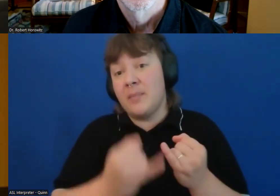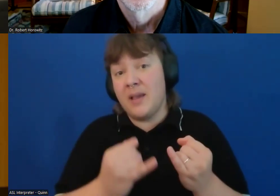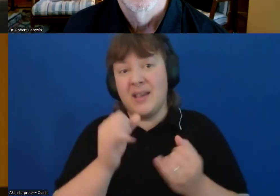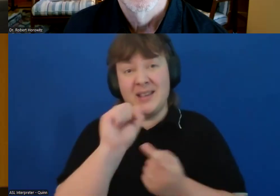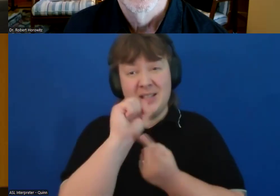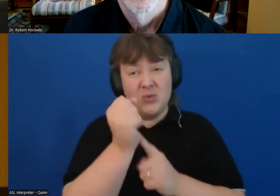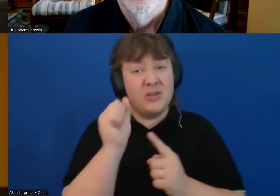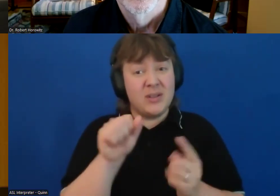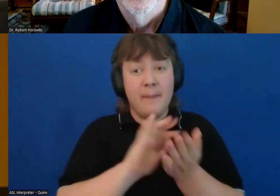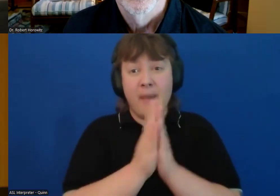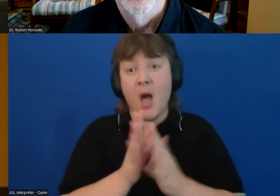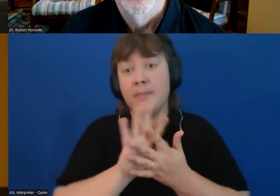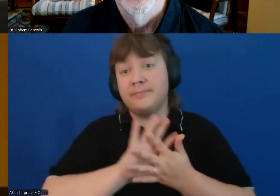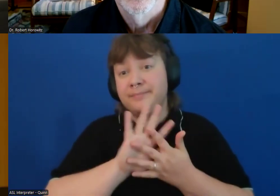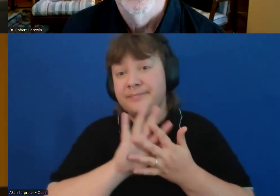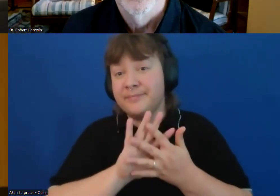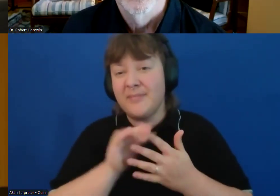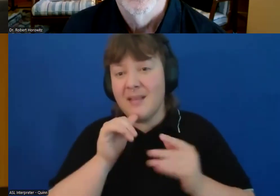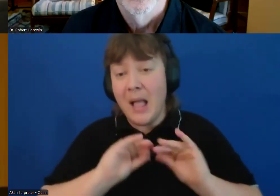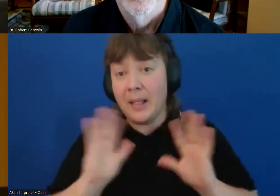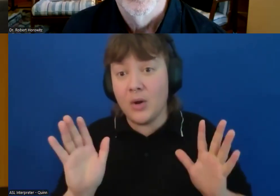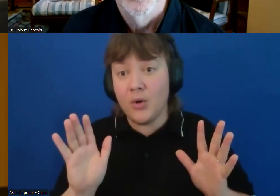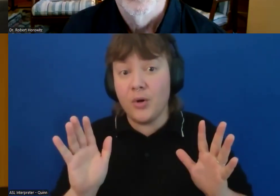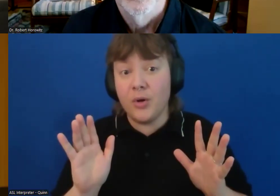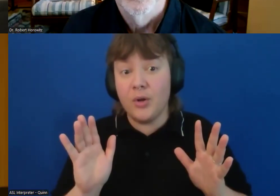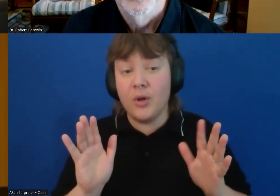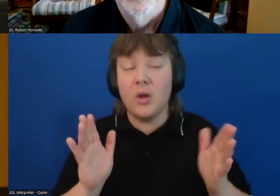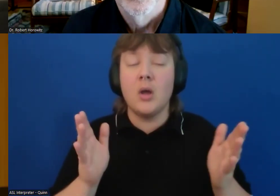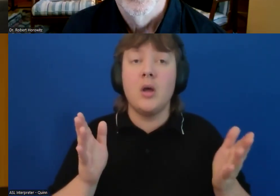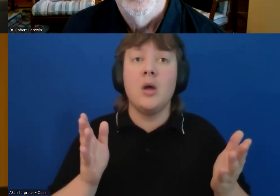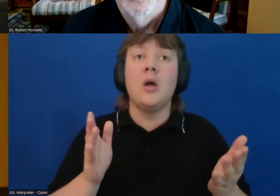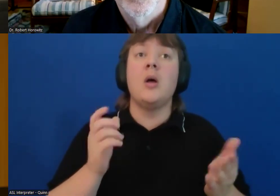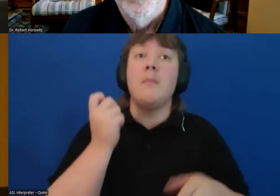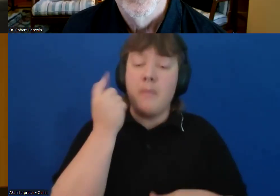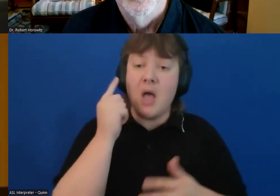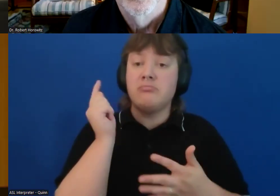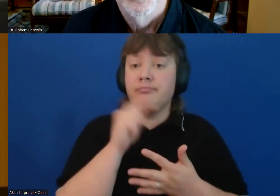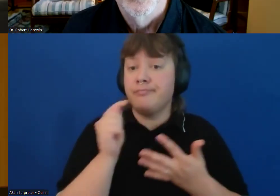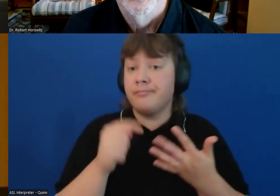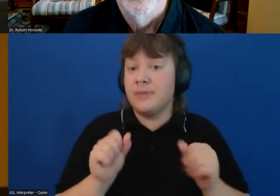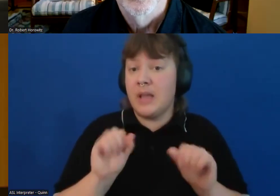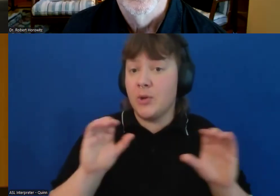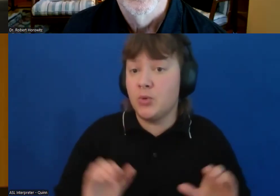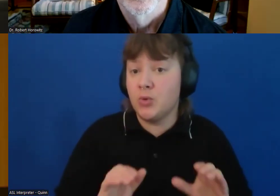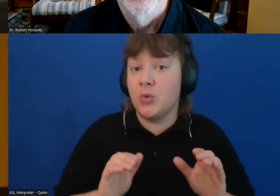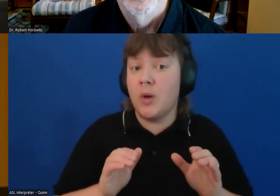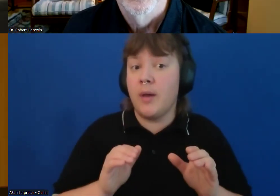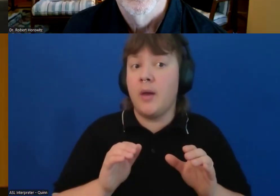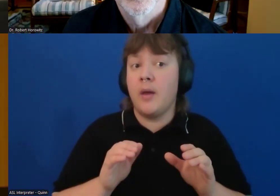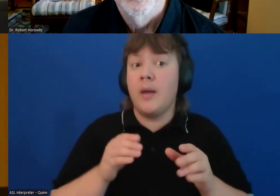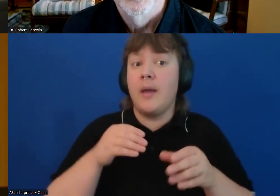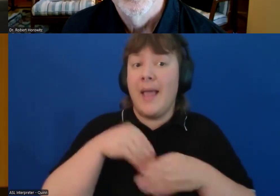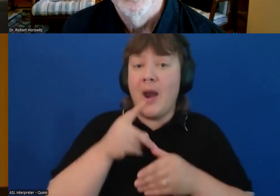clear. But if we there are things we can do in our processes that I think will help. My biggest